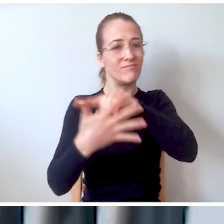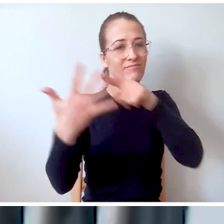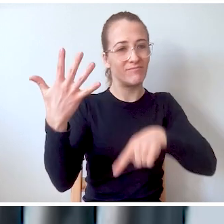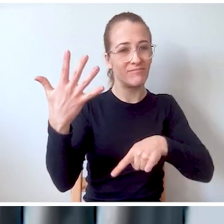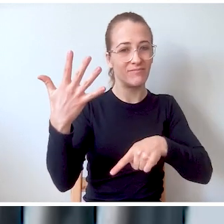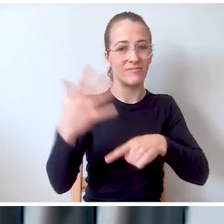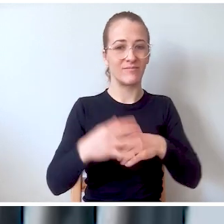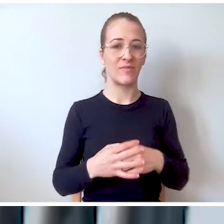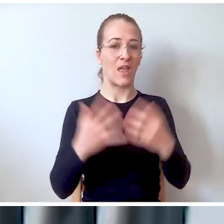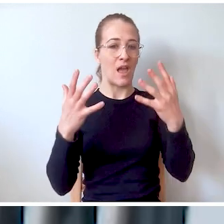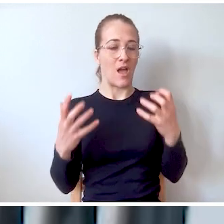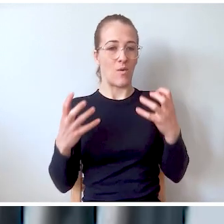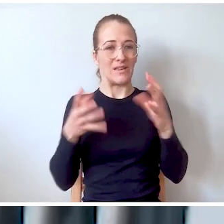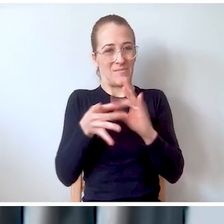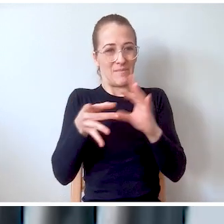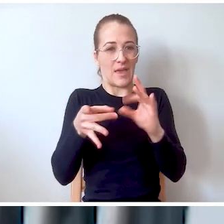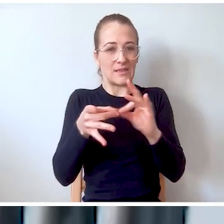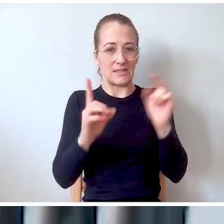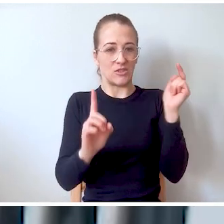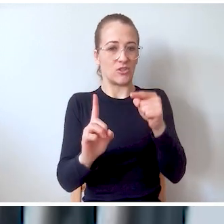And I wanted to make that message as,